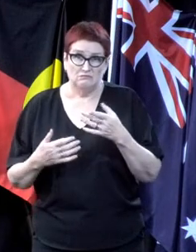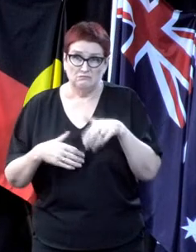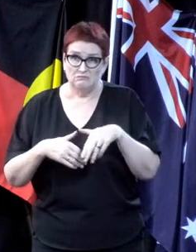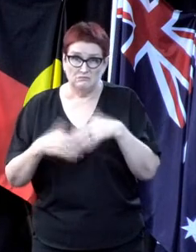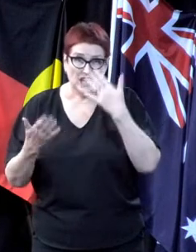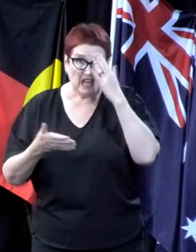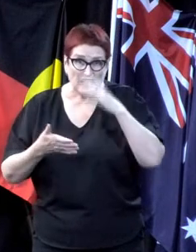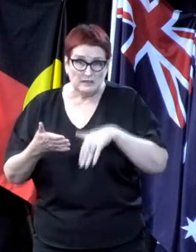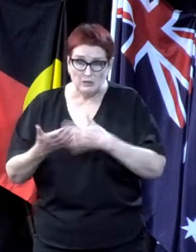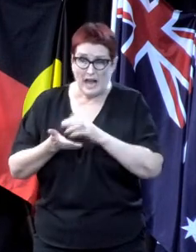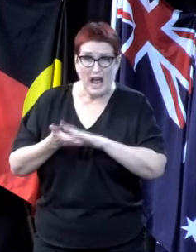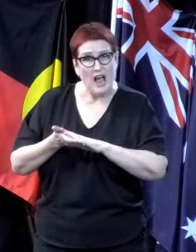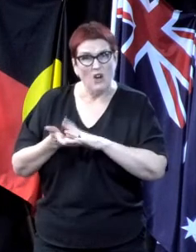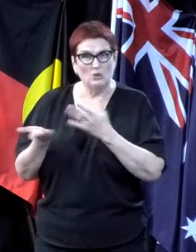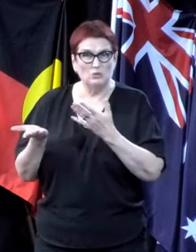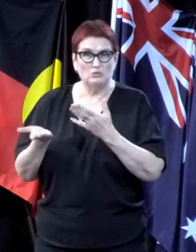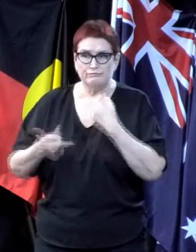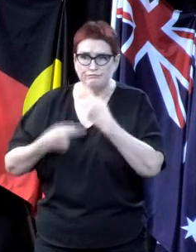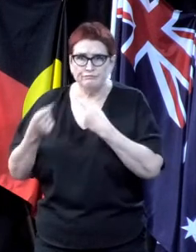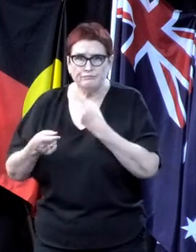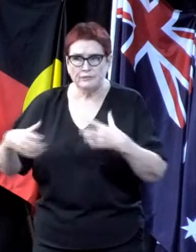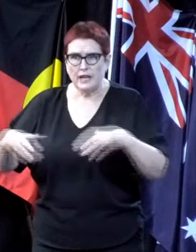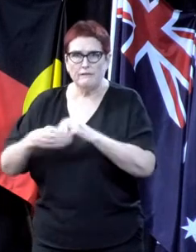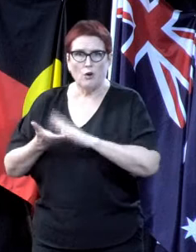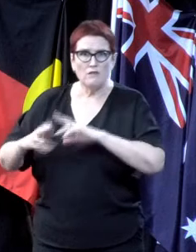on the journey where they may have been quite fearful